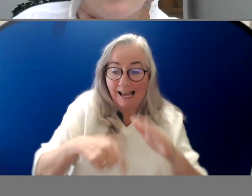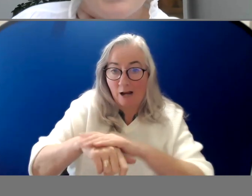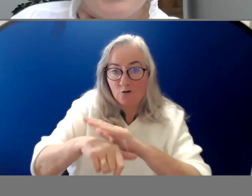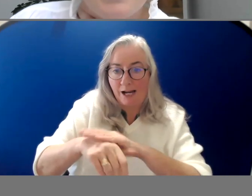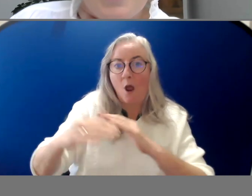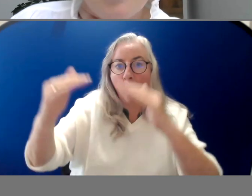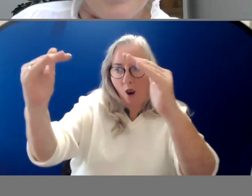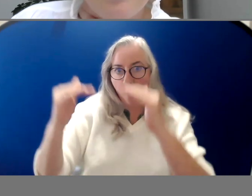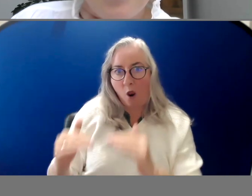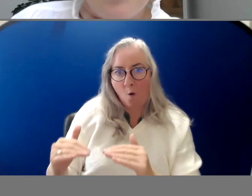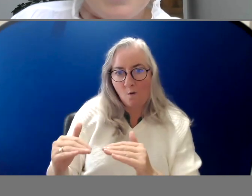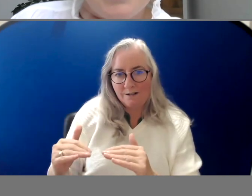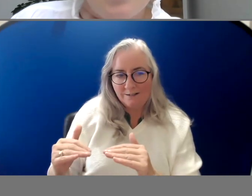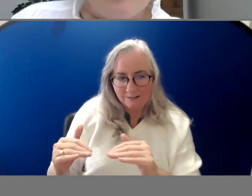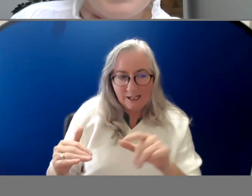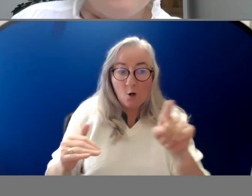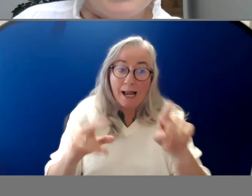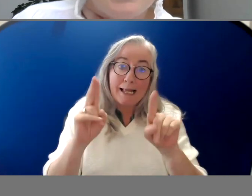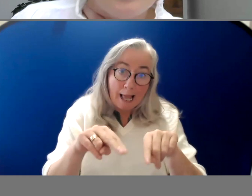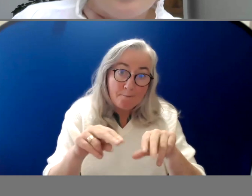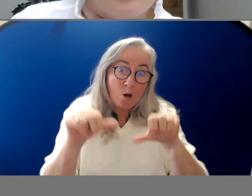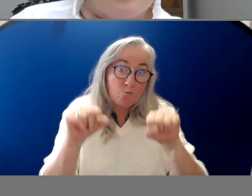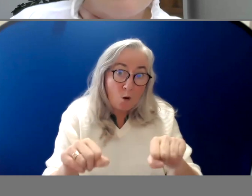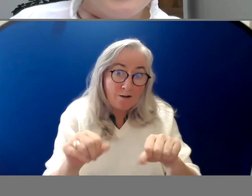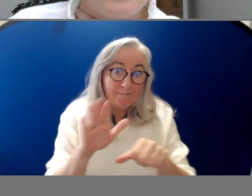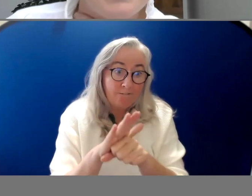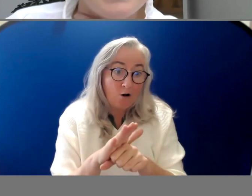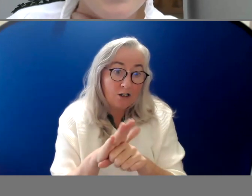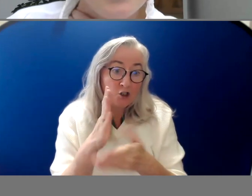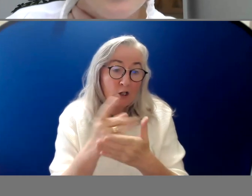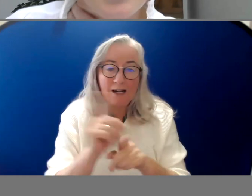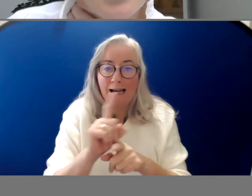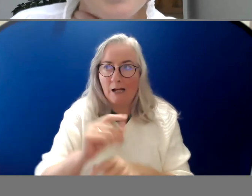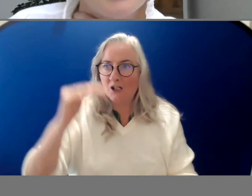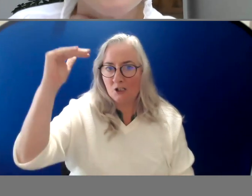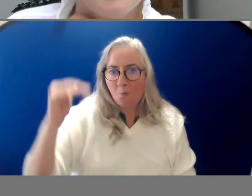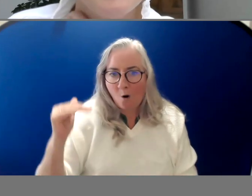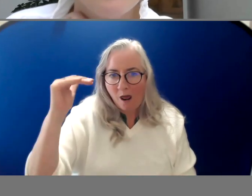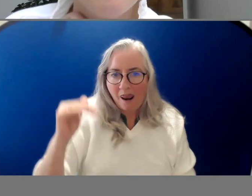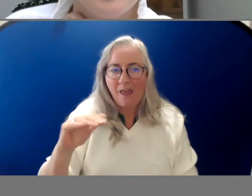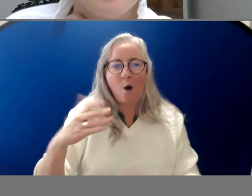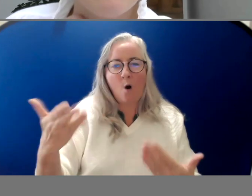so it can be appropriate for somebody of short stature or a child to be able to grip a lower